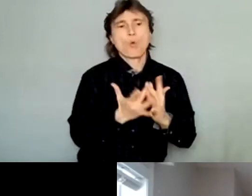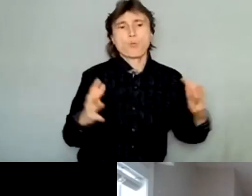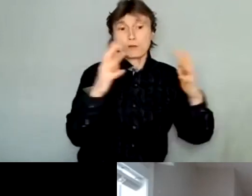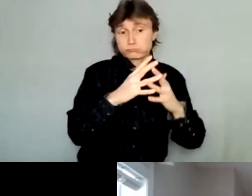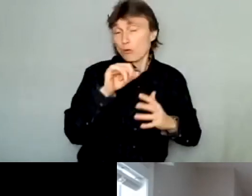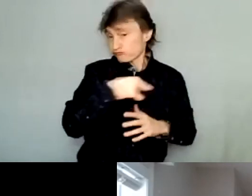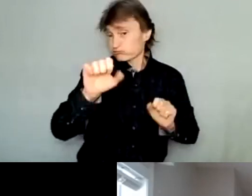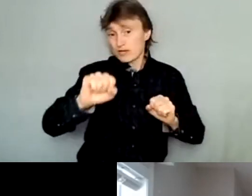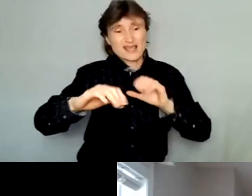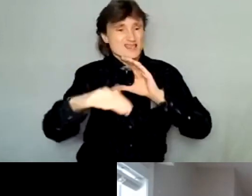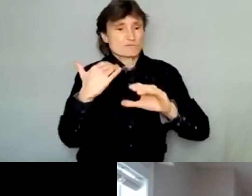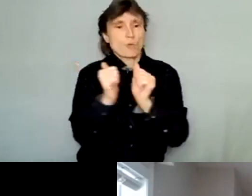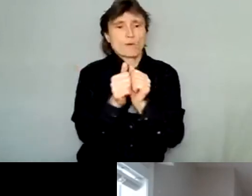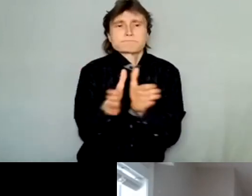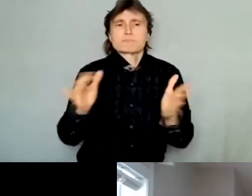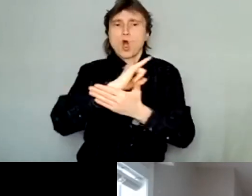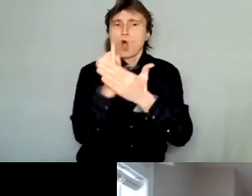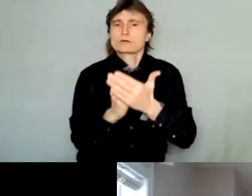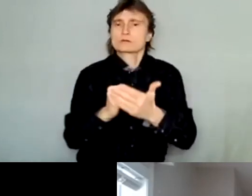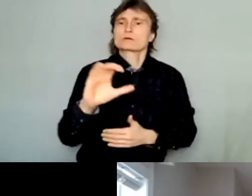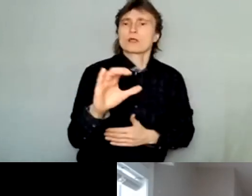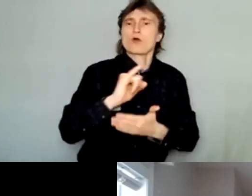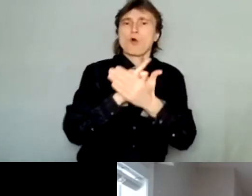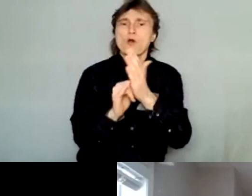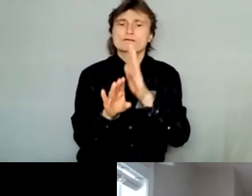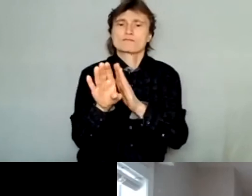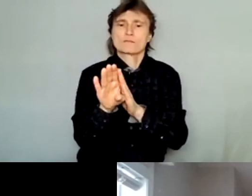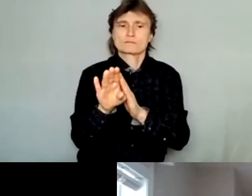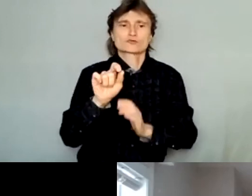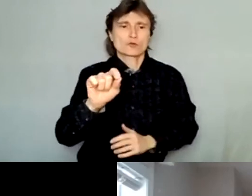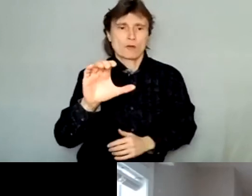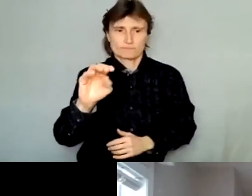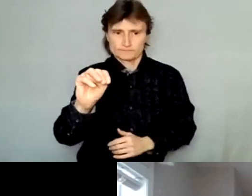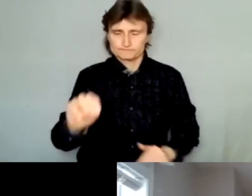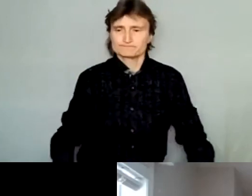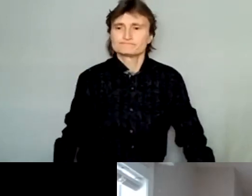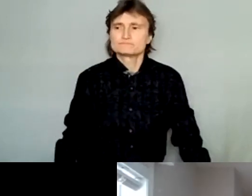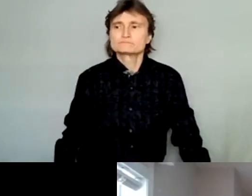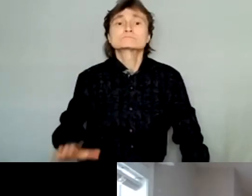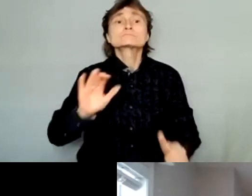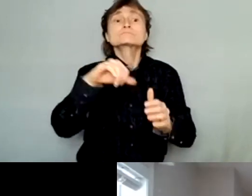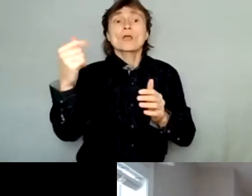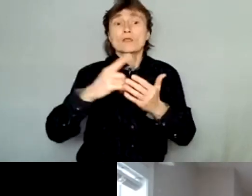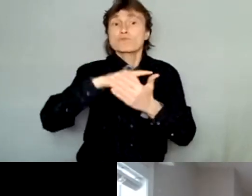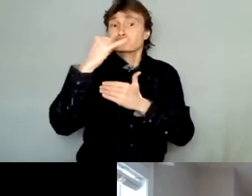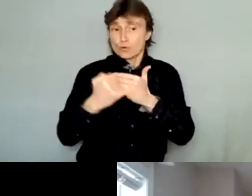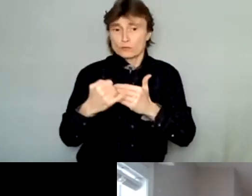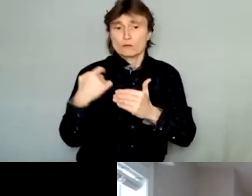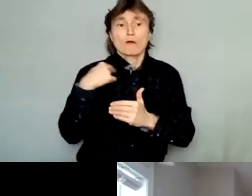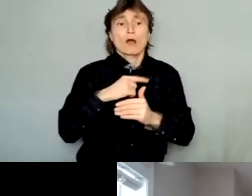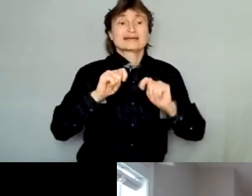Another project is one the public art team is working on I just want to let you know